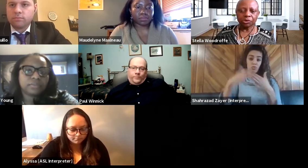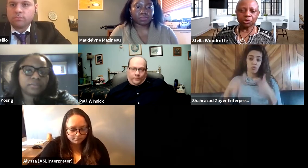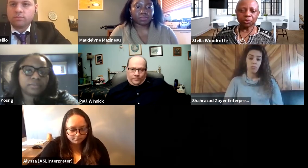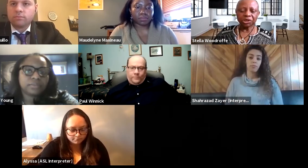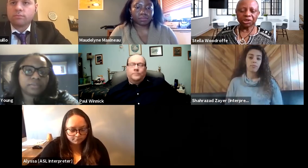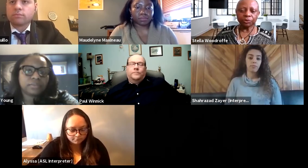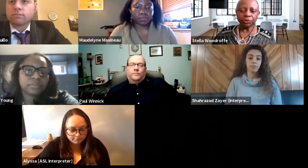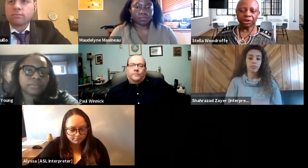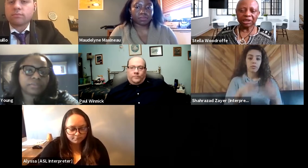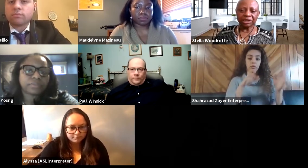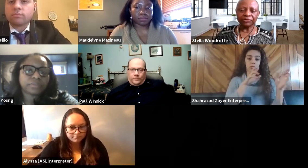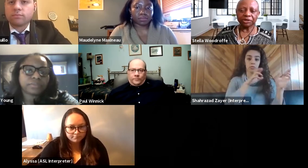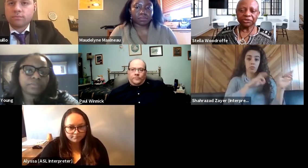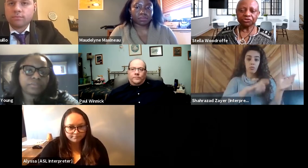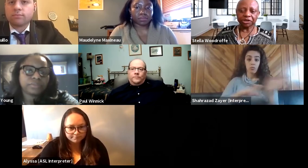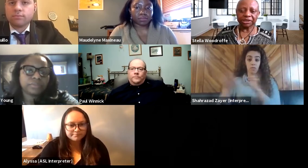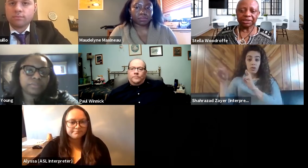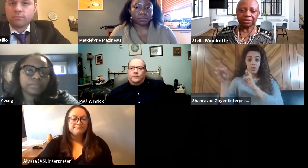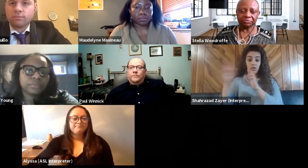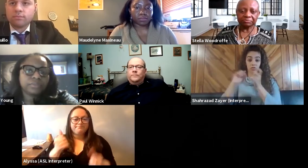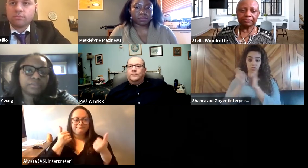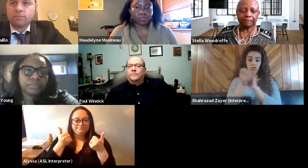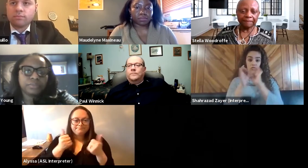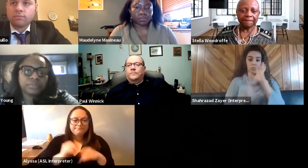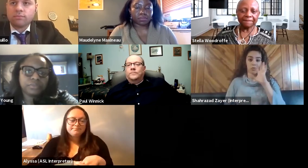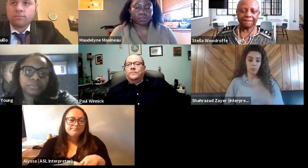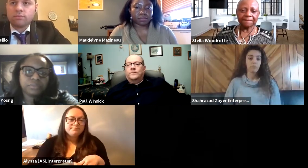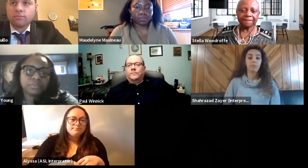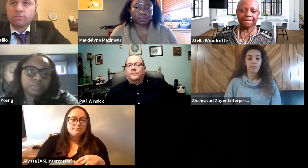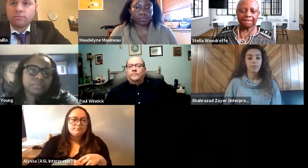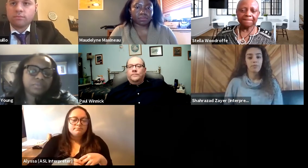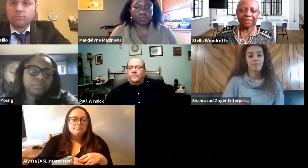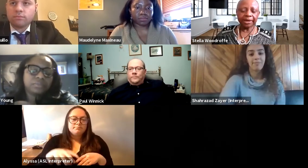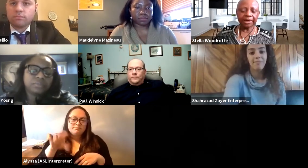So yeah.